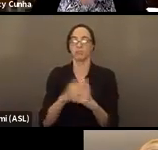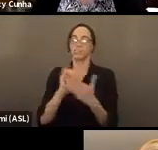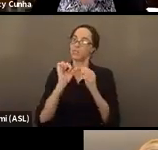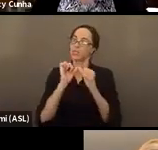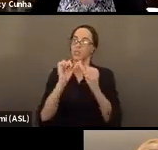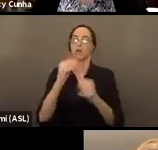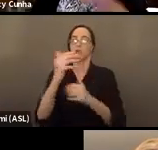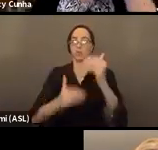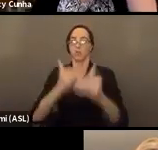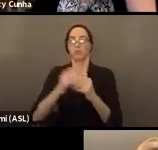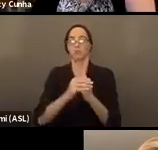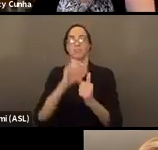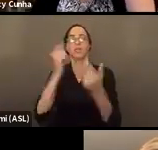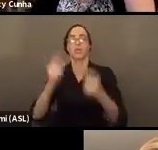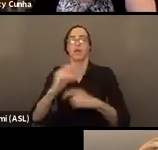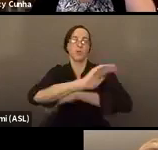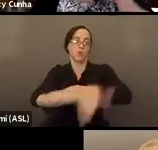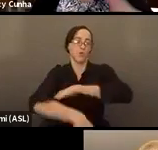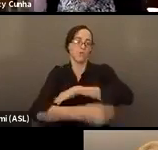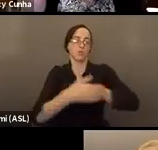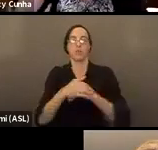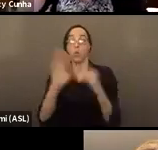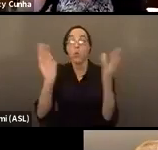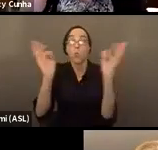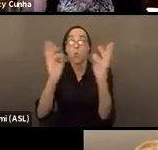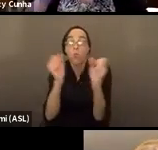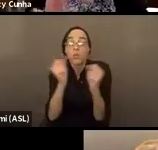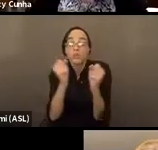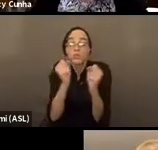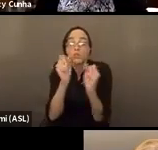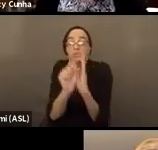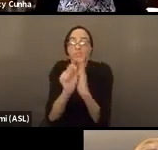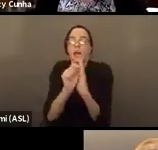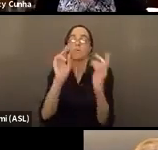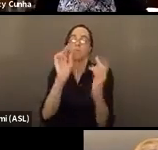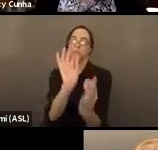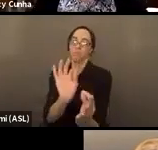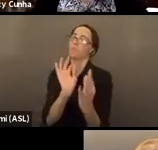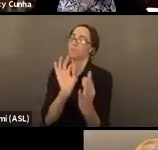the perfect time to do it make your big list every time to the grocery store you'll get one